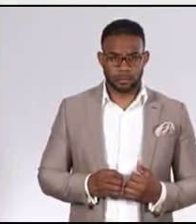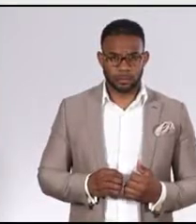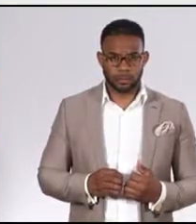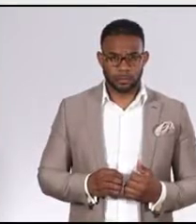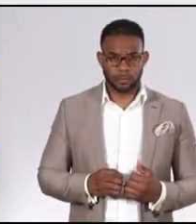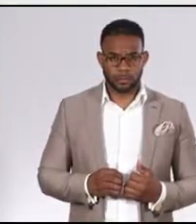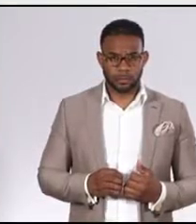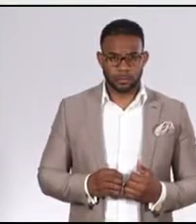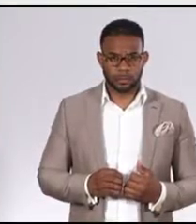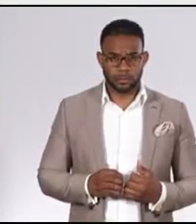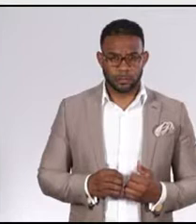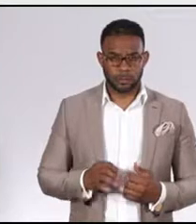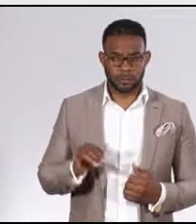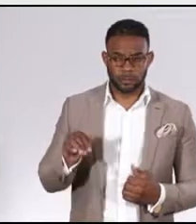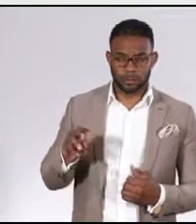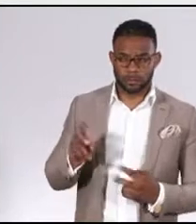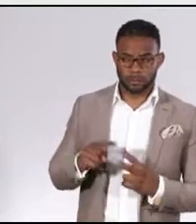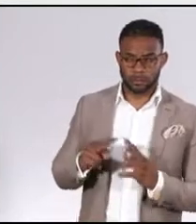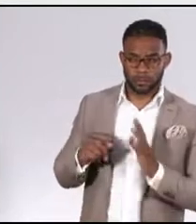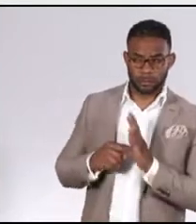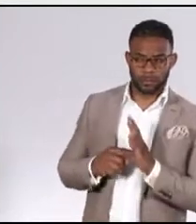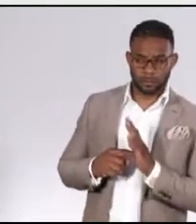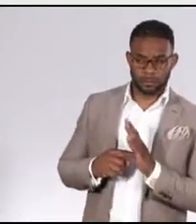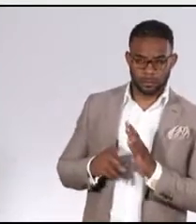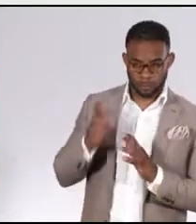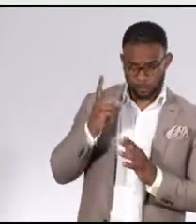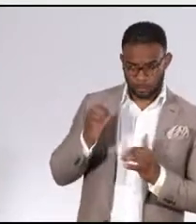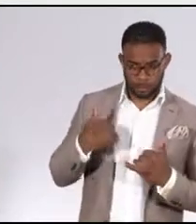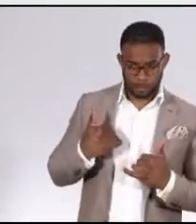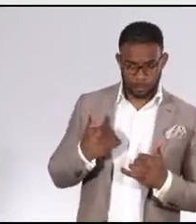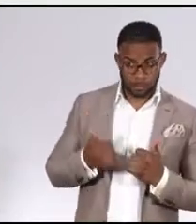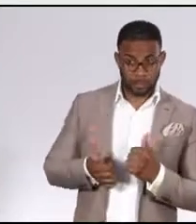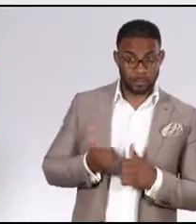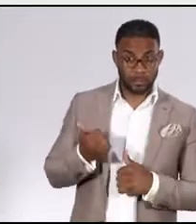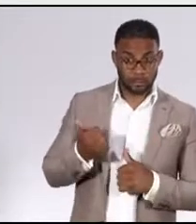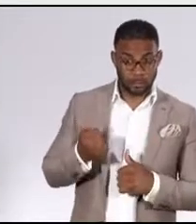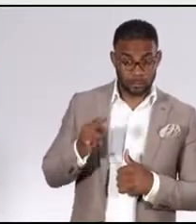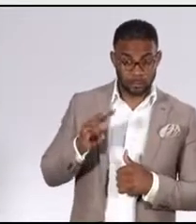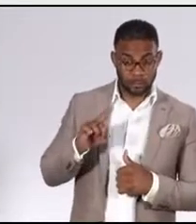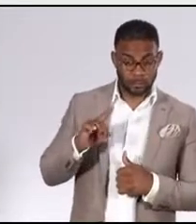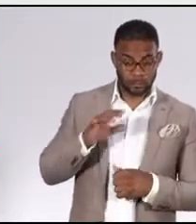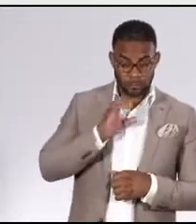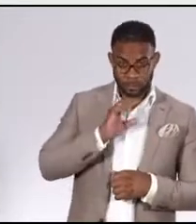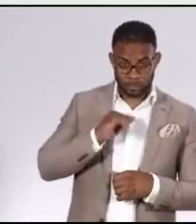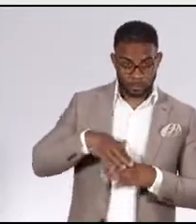James, that's very representative. You see, we have the most in 71 years of age or older where